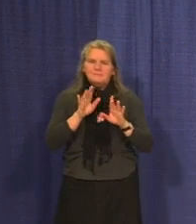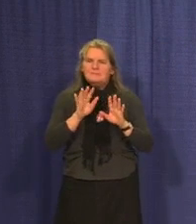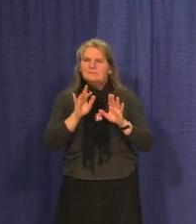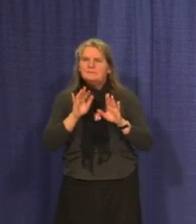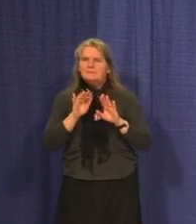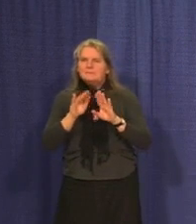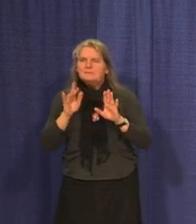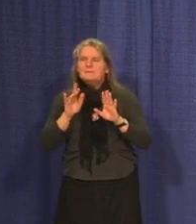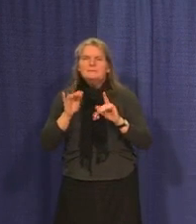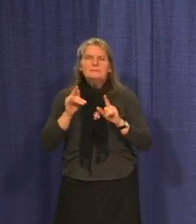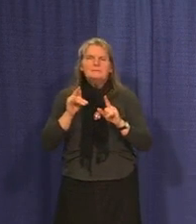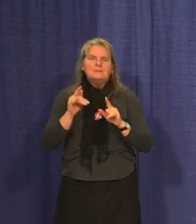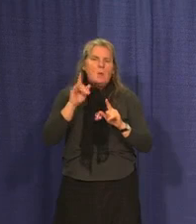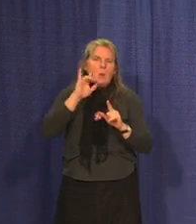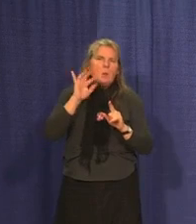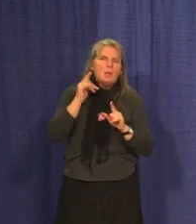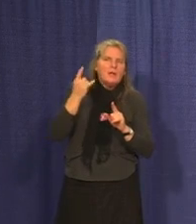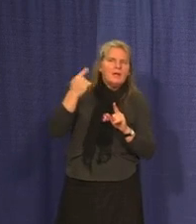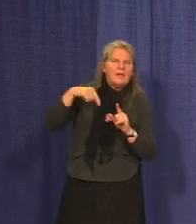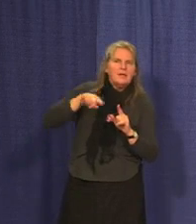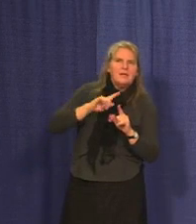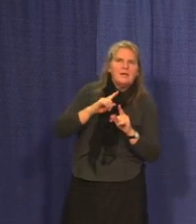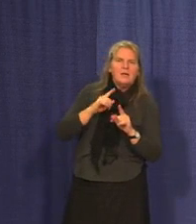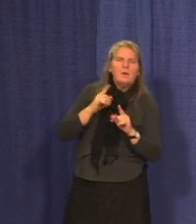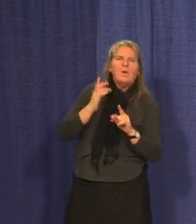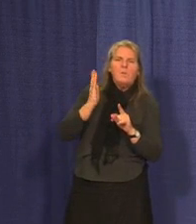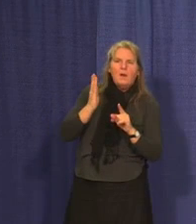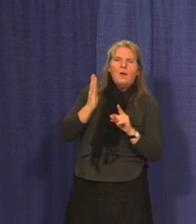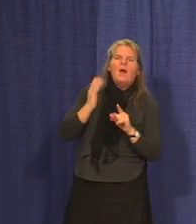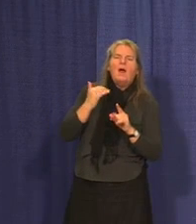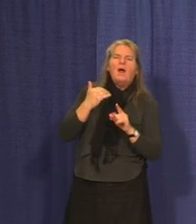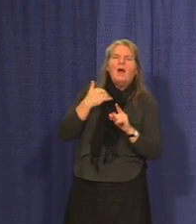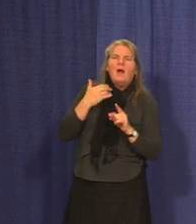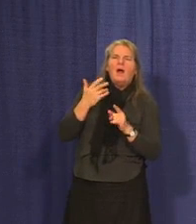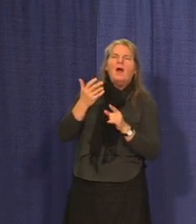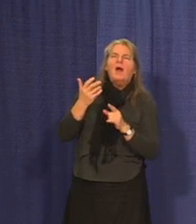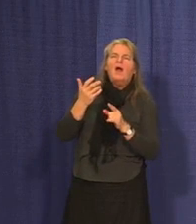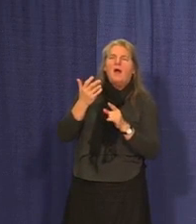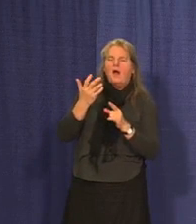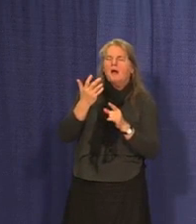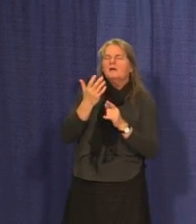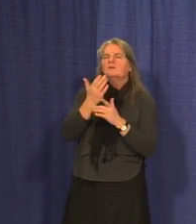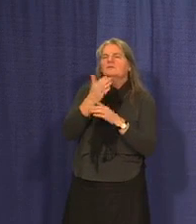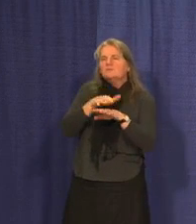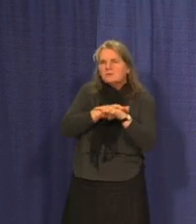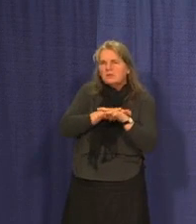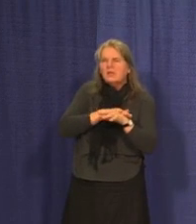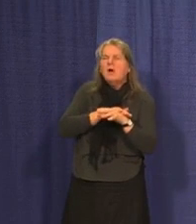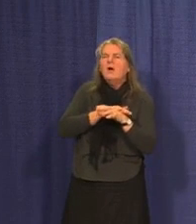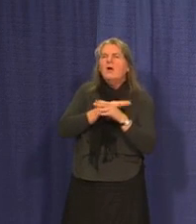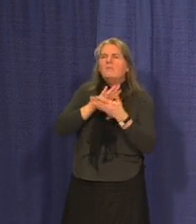accumulation of-- at least what we expect is a gradual accumulation of immunity in the